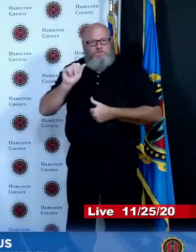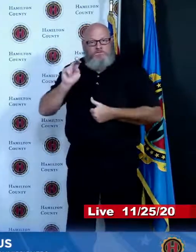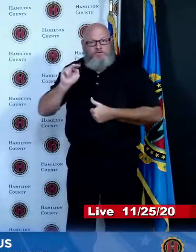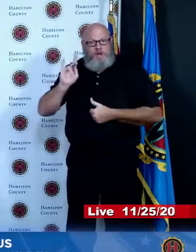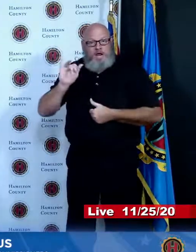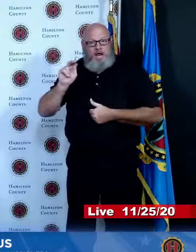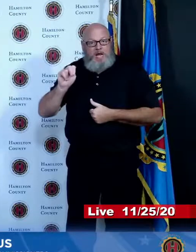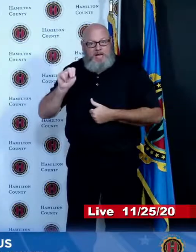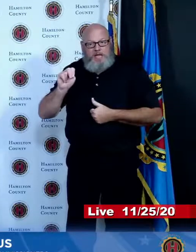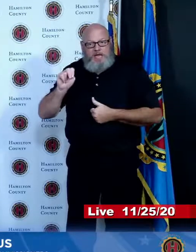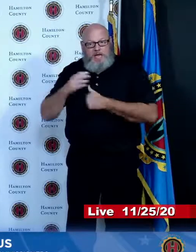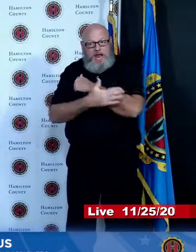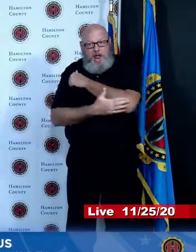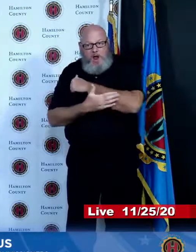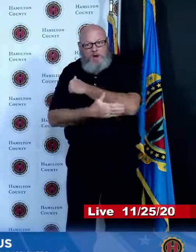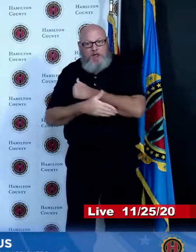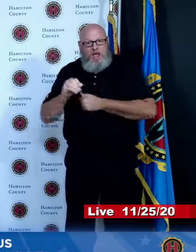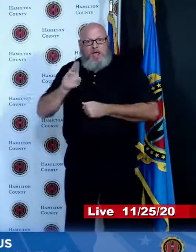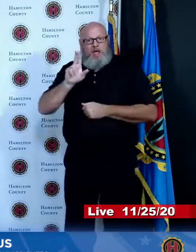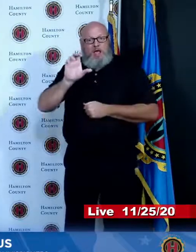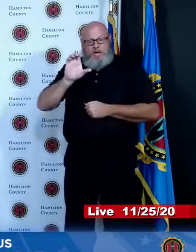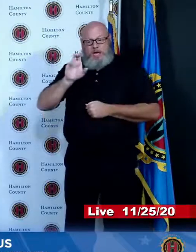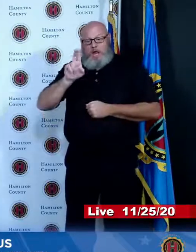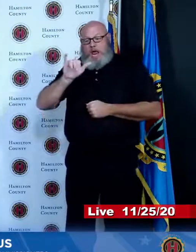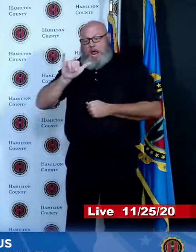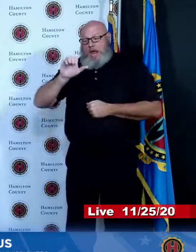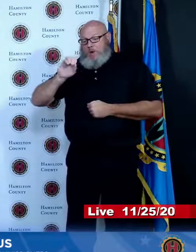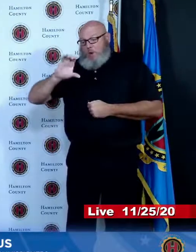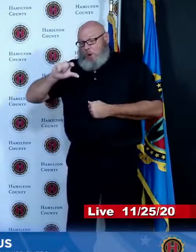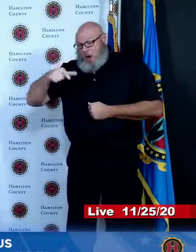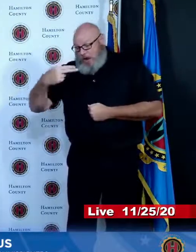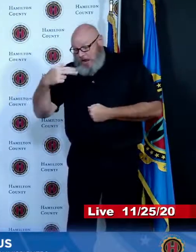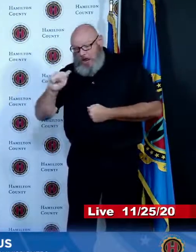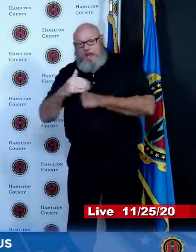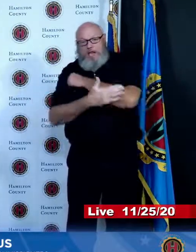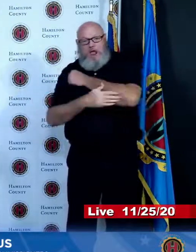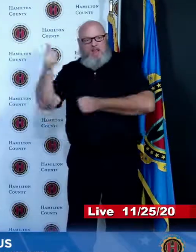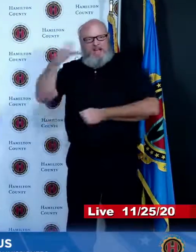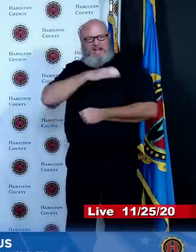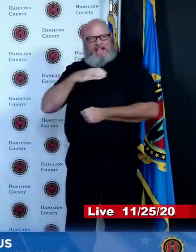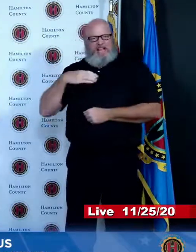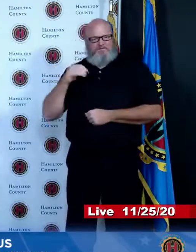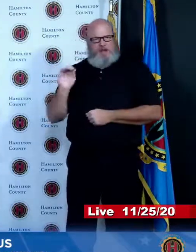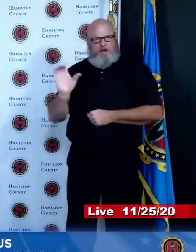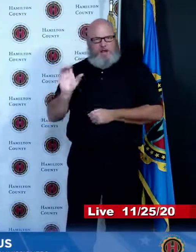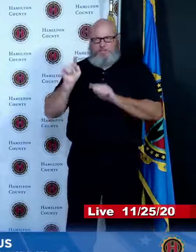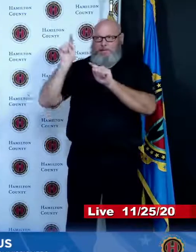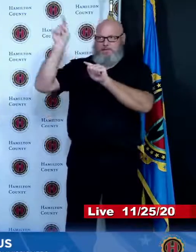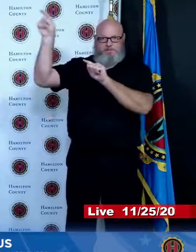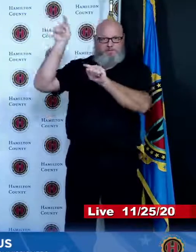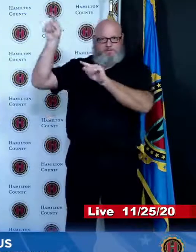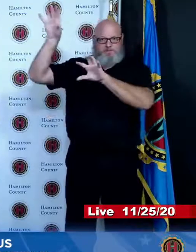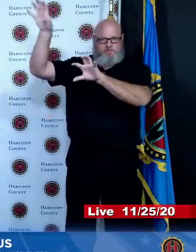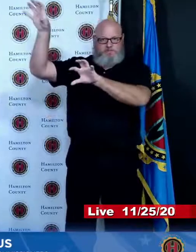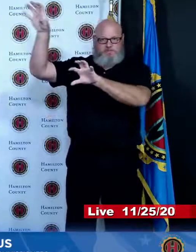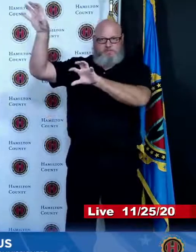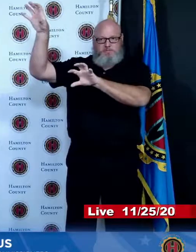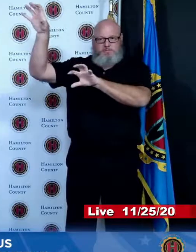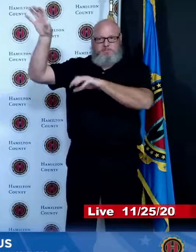so that Jay can spell out Cuyahoga Cuyahoga thank you Summit Montgomery there are other